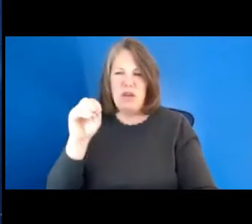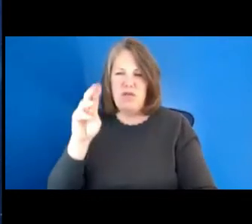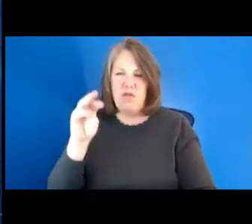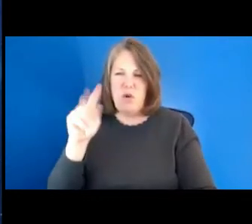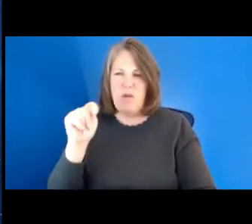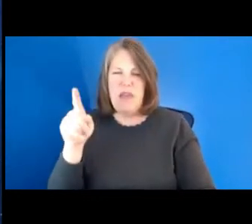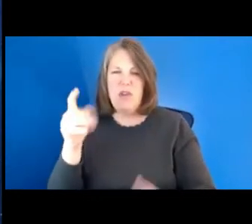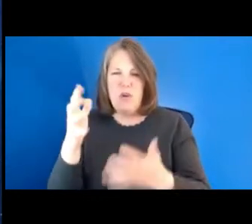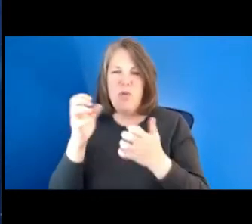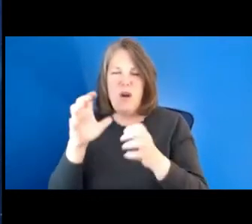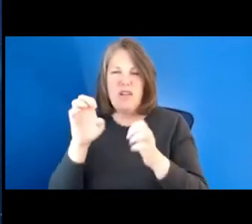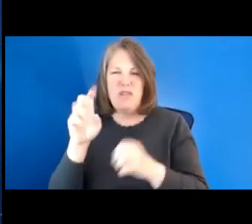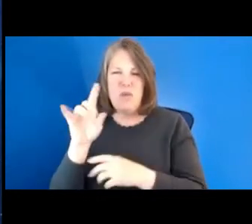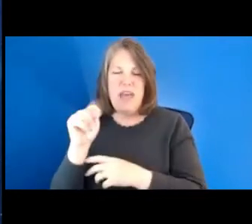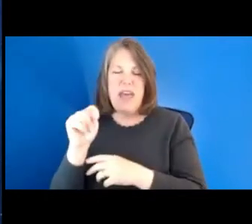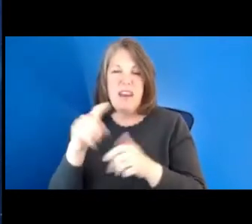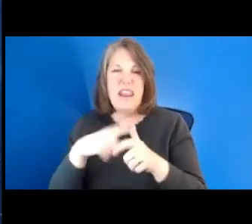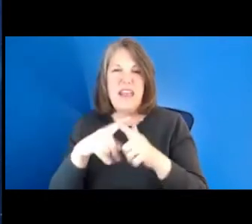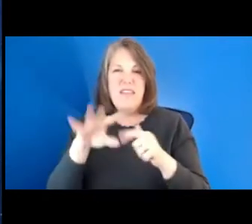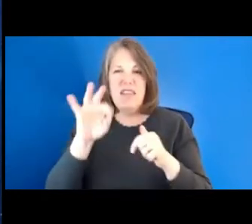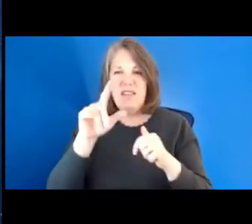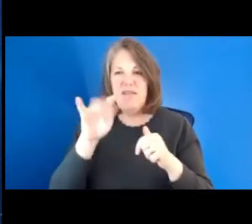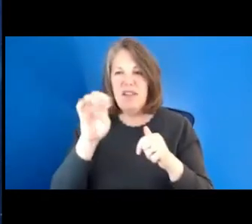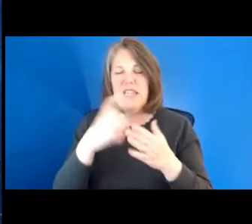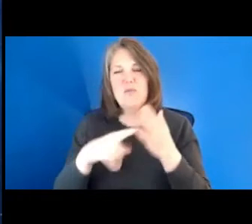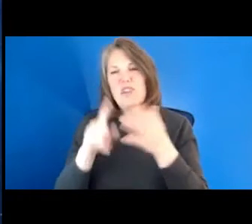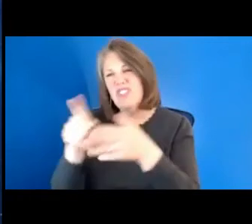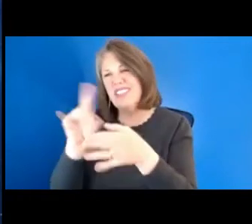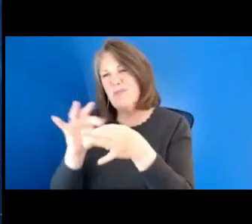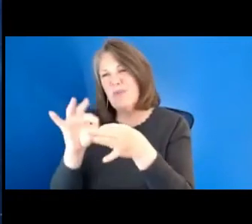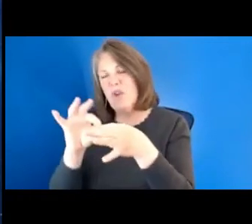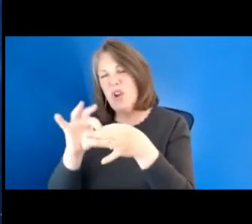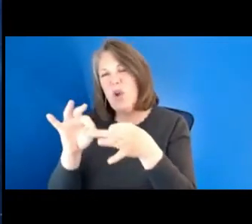17:14:59 And then what Felice was referring to was contact our support team